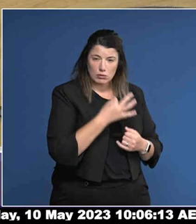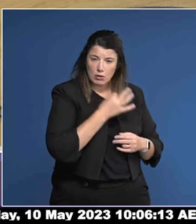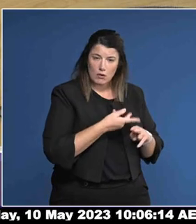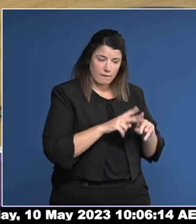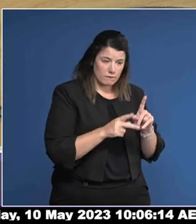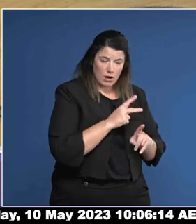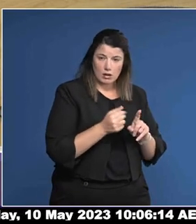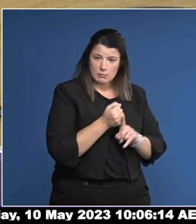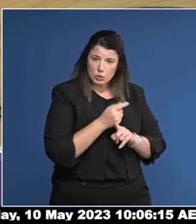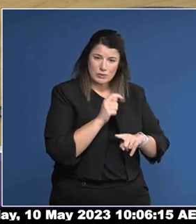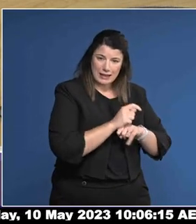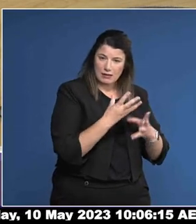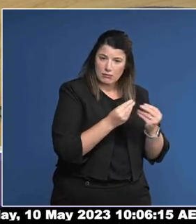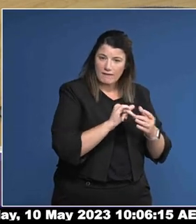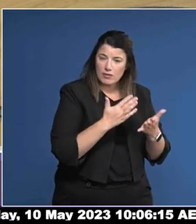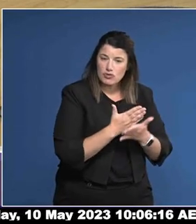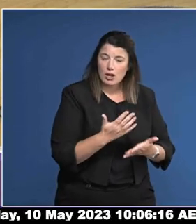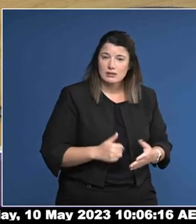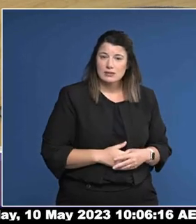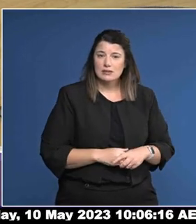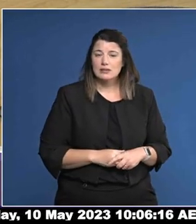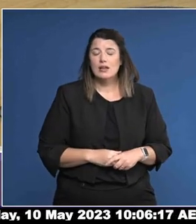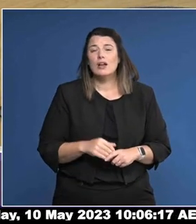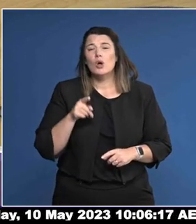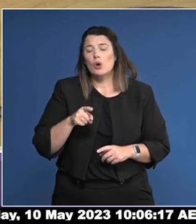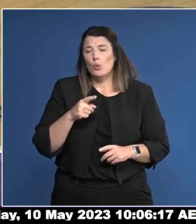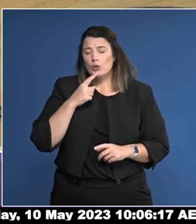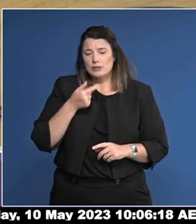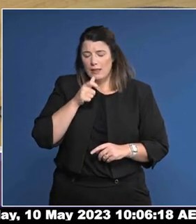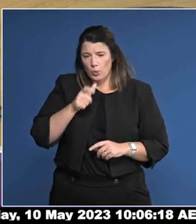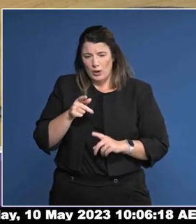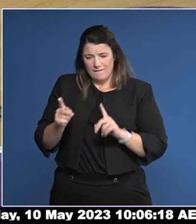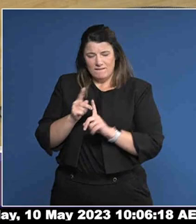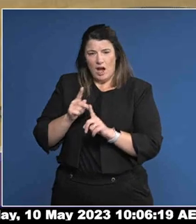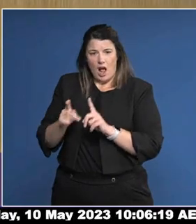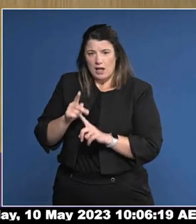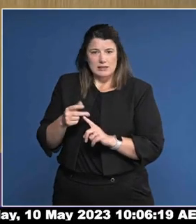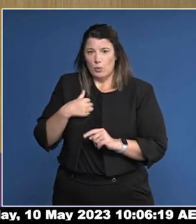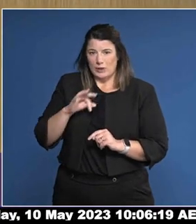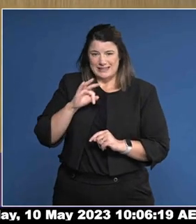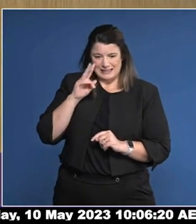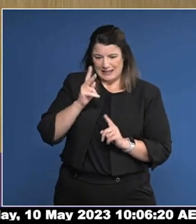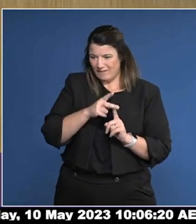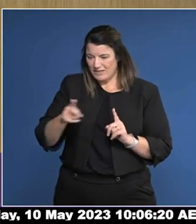You agree with that? DR CRAWFORD: When you say violence, there was not a pattern of physical abuse of these children.